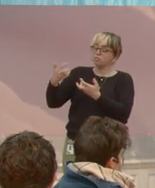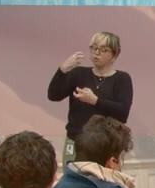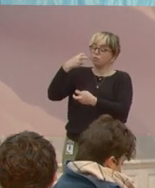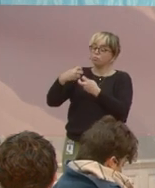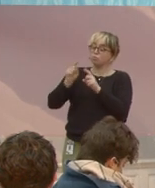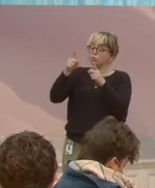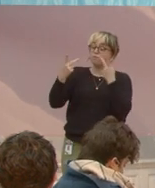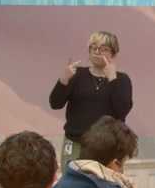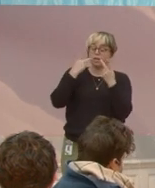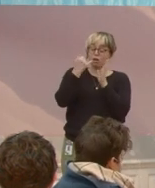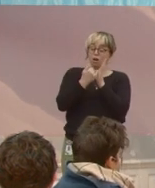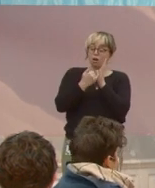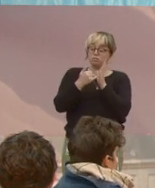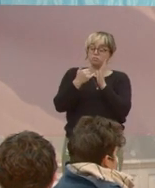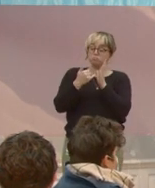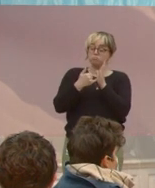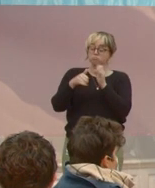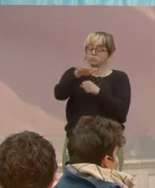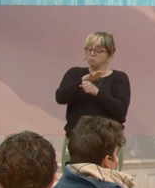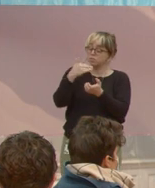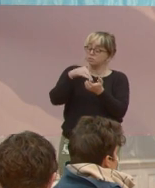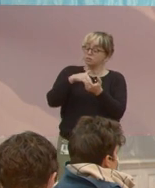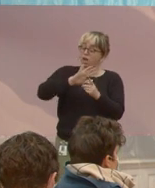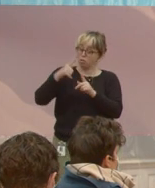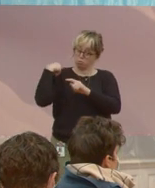visual space again, does the other traditions get respected